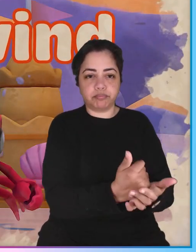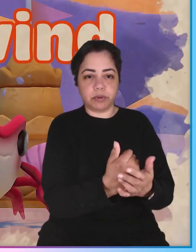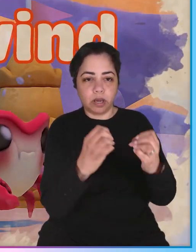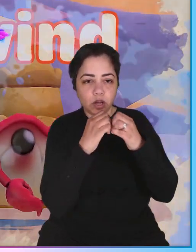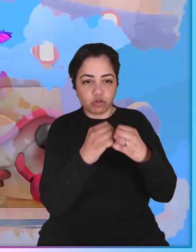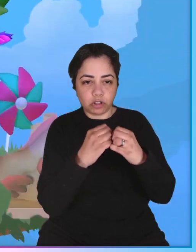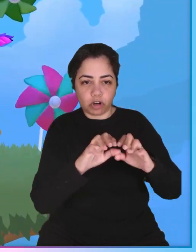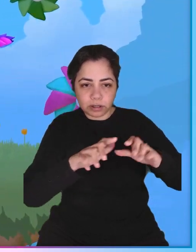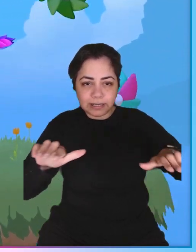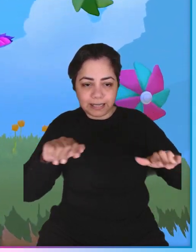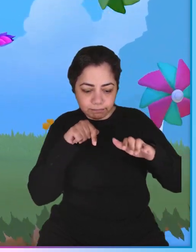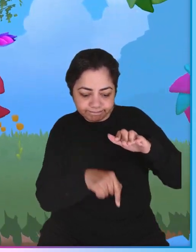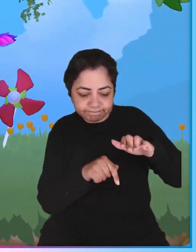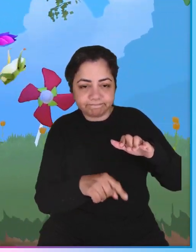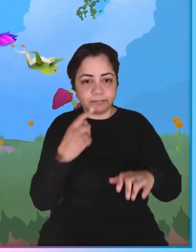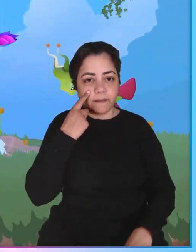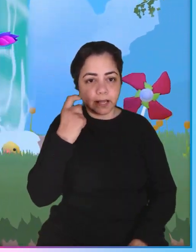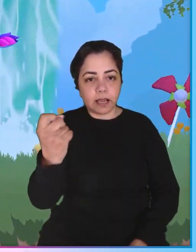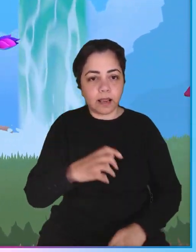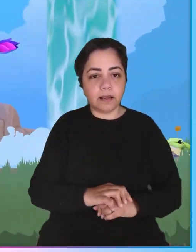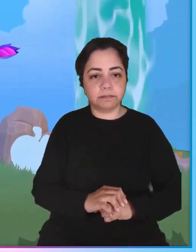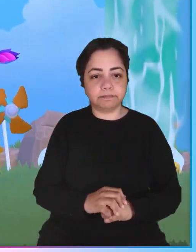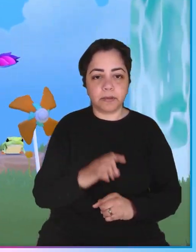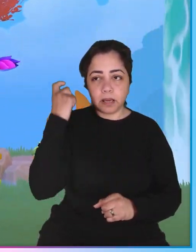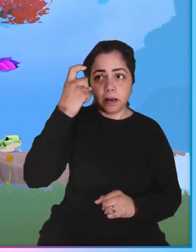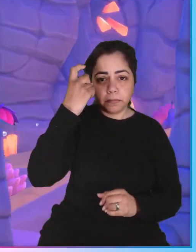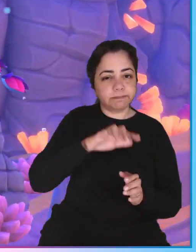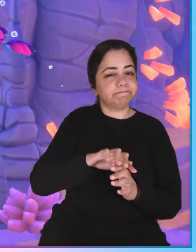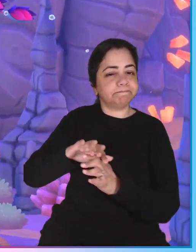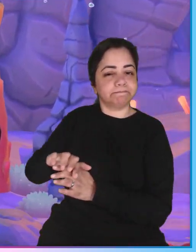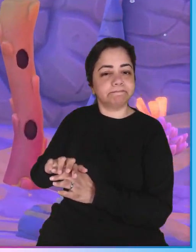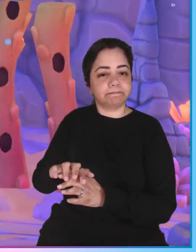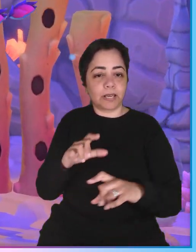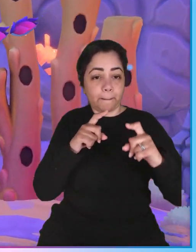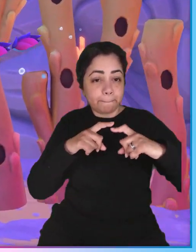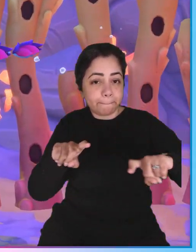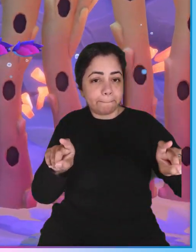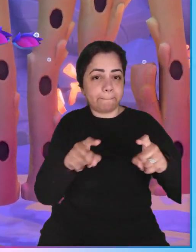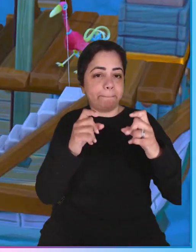Take a break between puzzles, and make music with magical instruments.